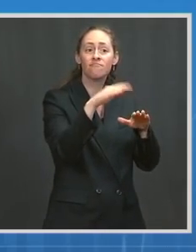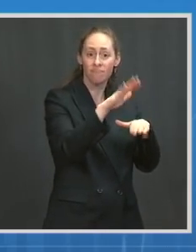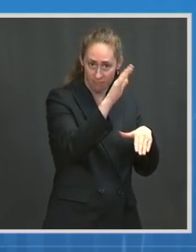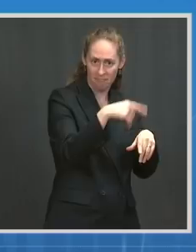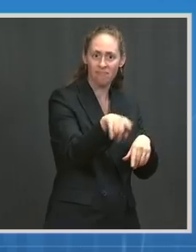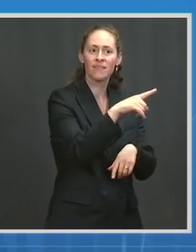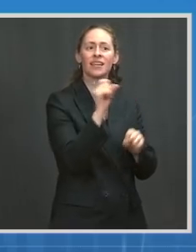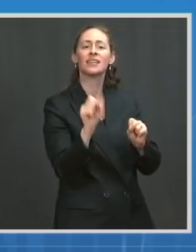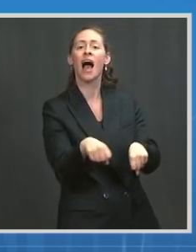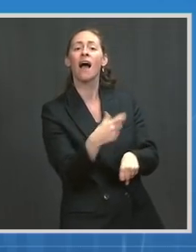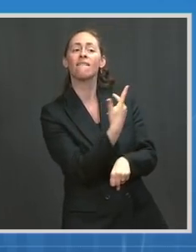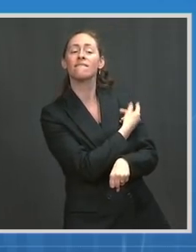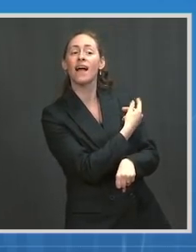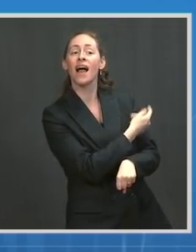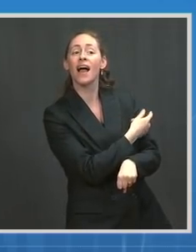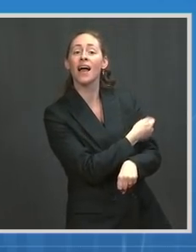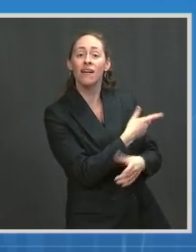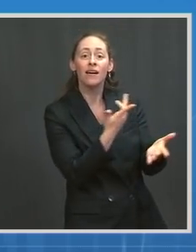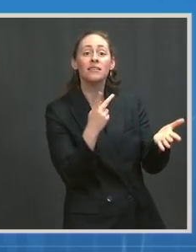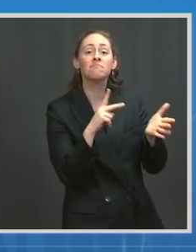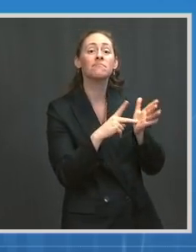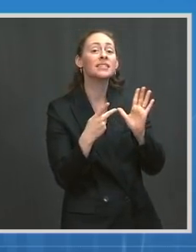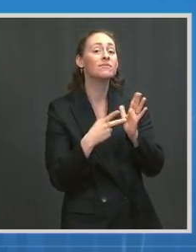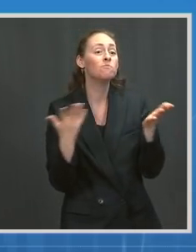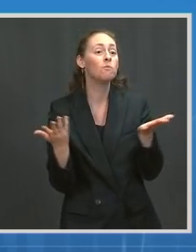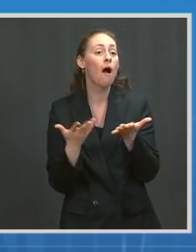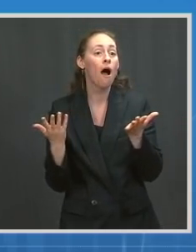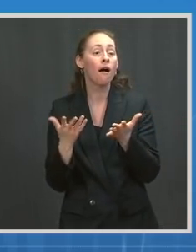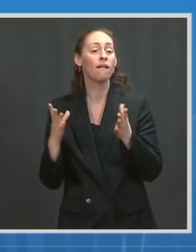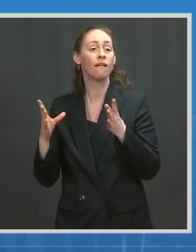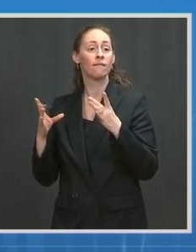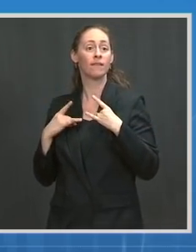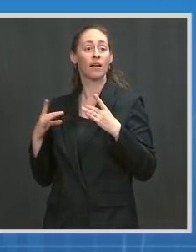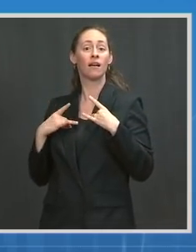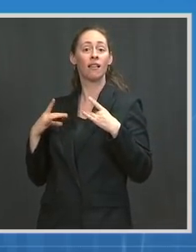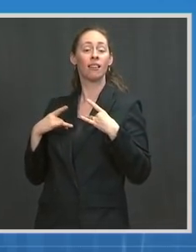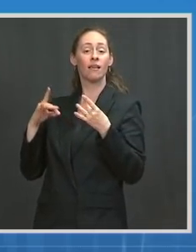And since everyone became eligible three weeks ago -- that is everyone 16 and over --